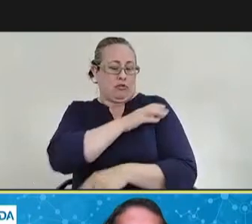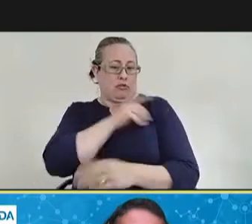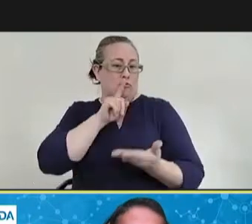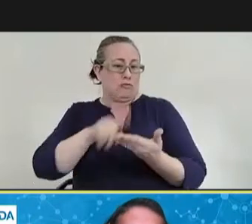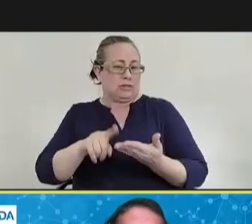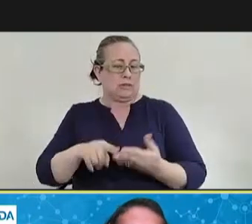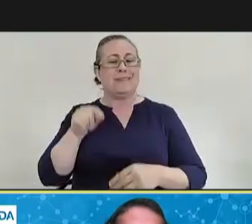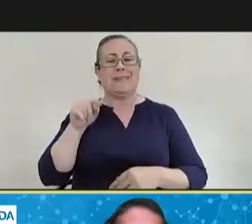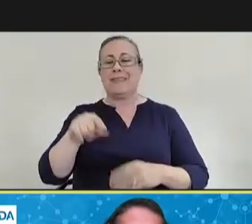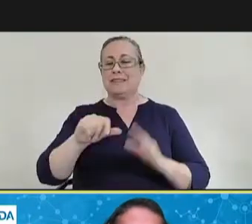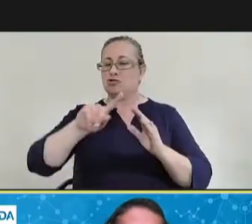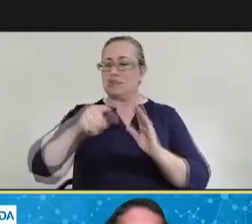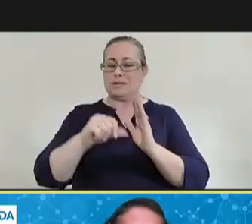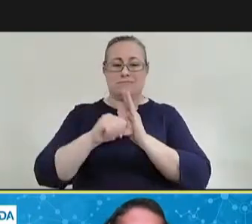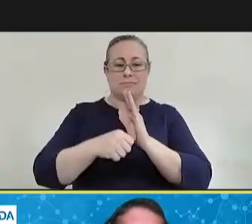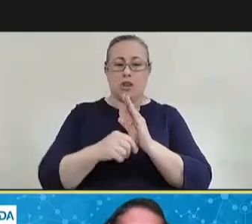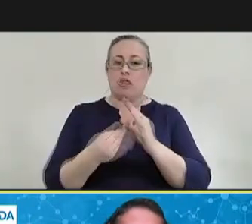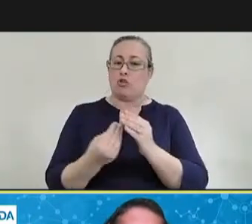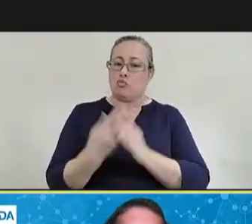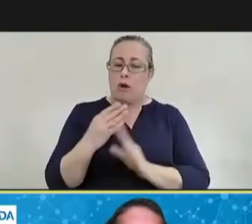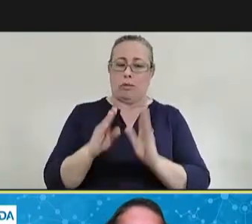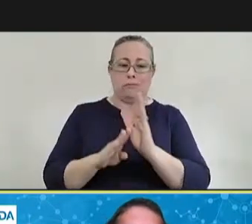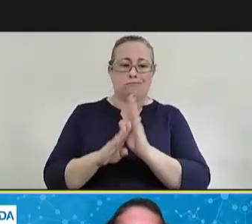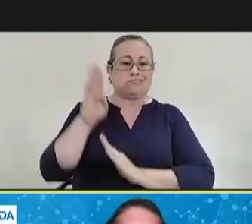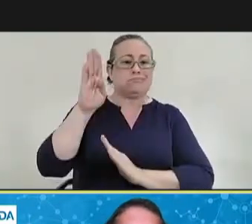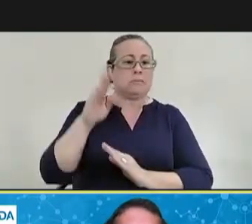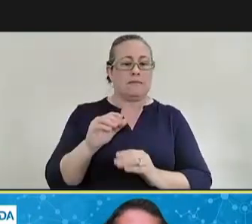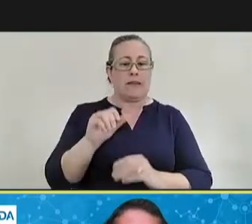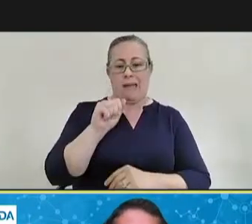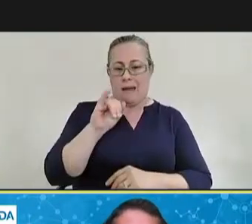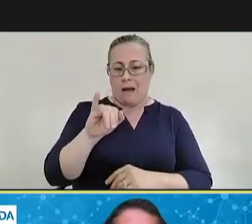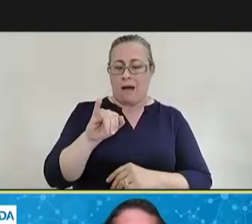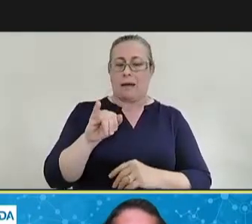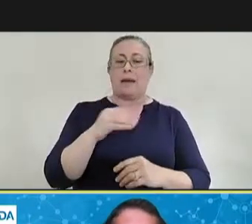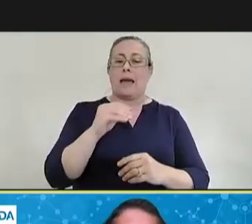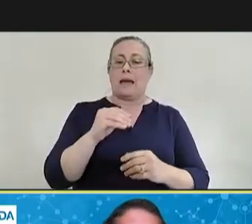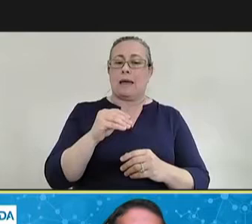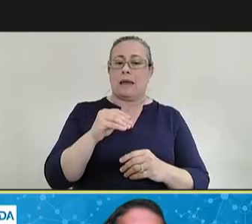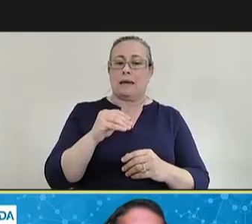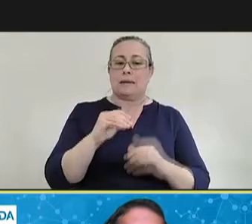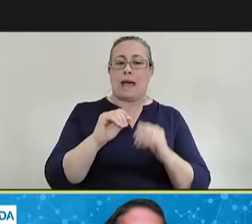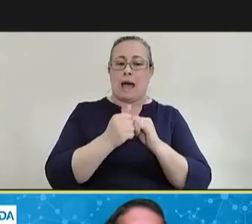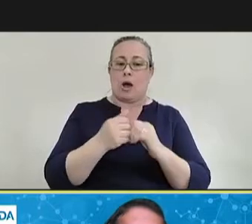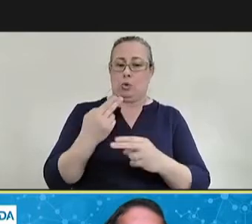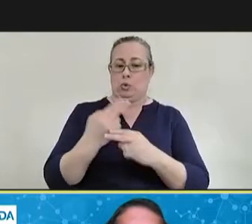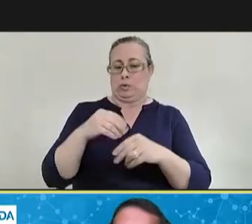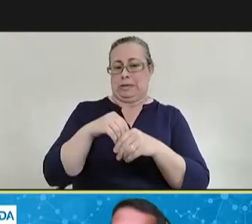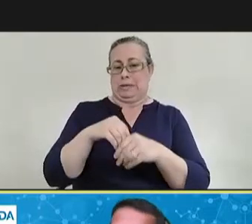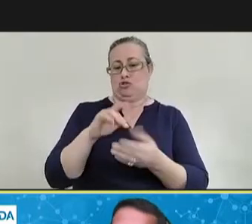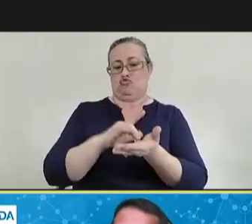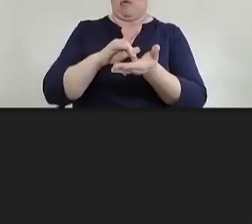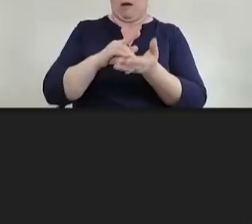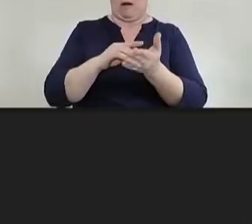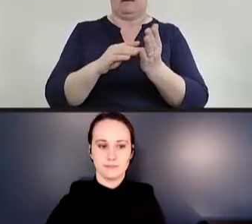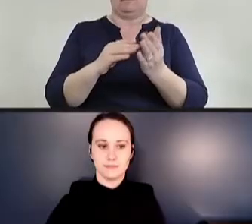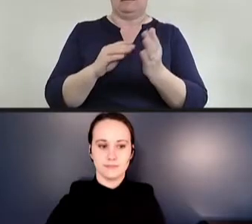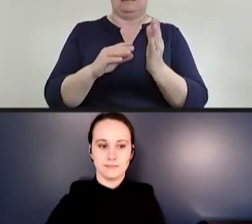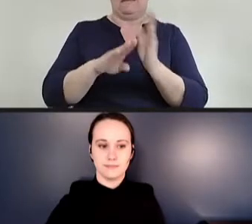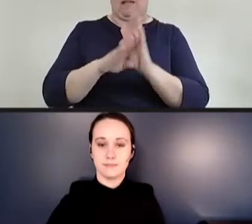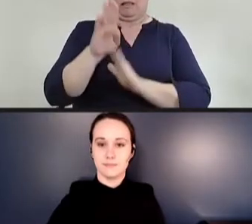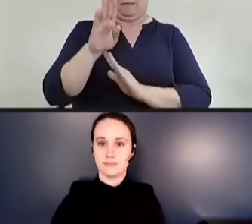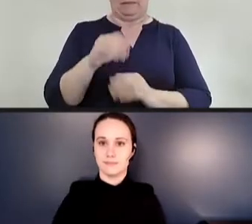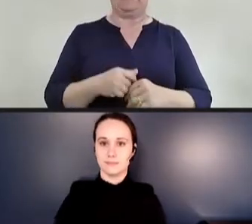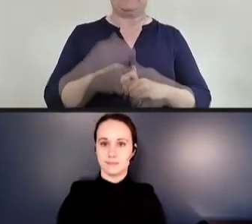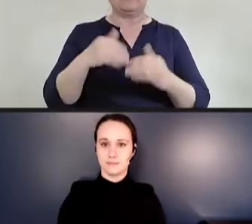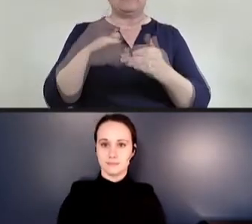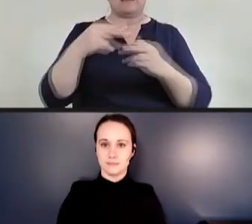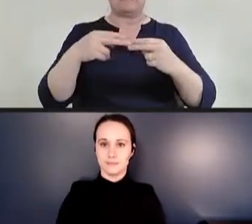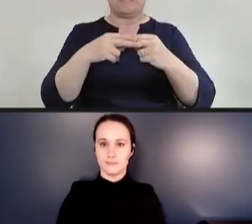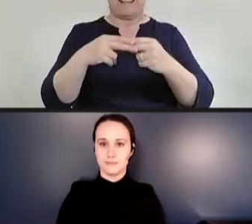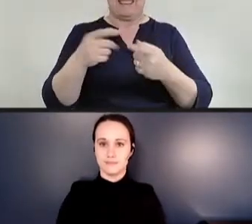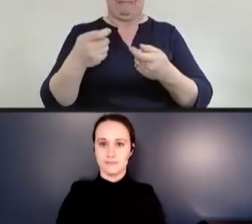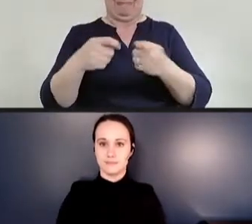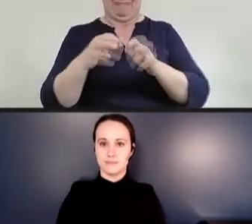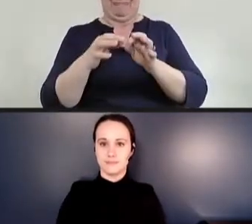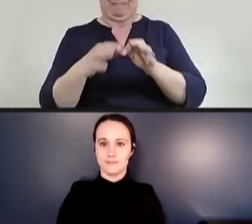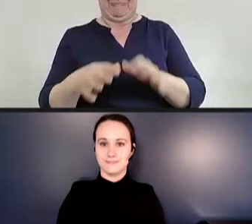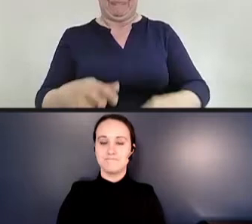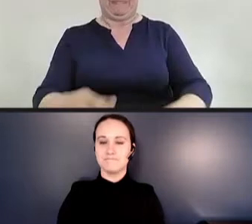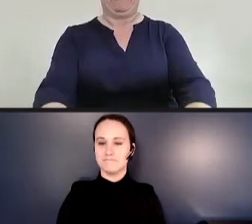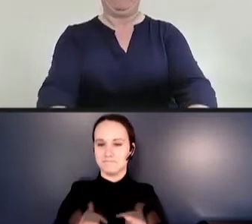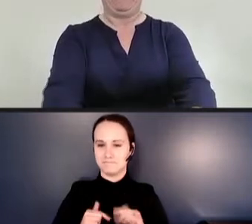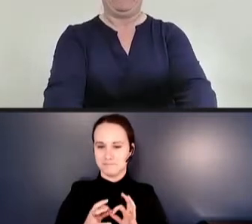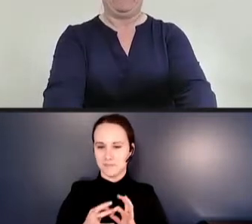reiterates the growth and use of AI in the drug development. So all these opportunities will